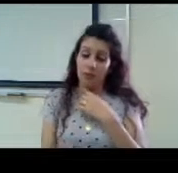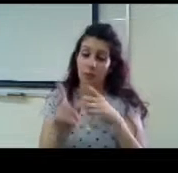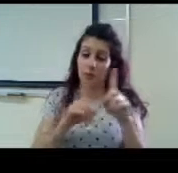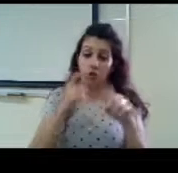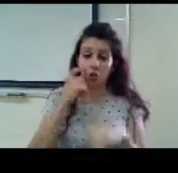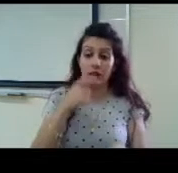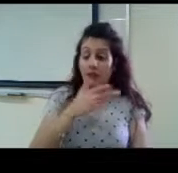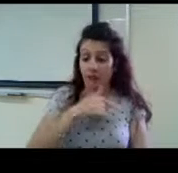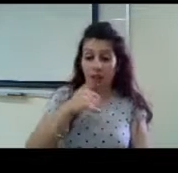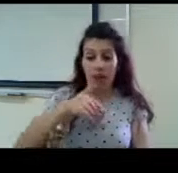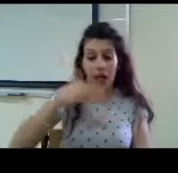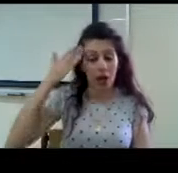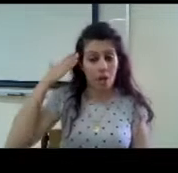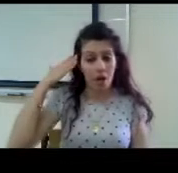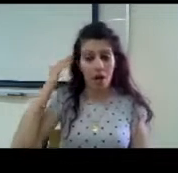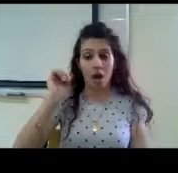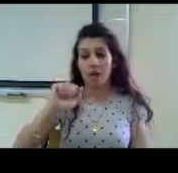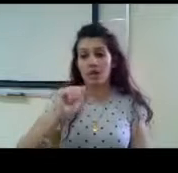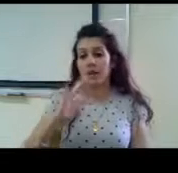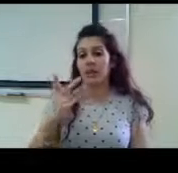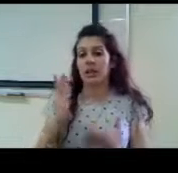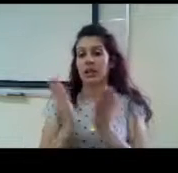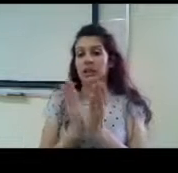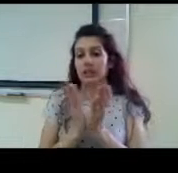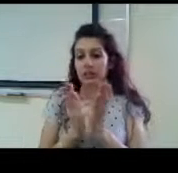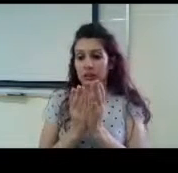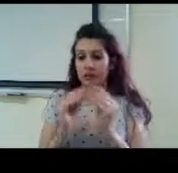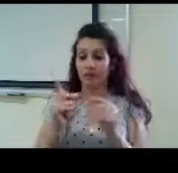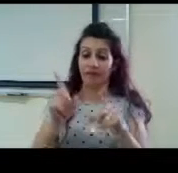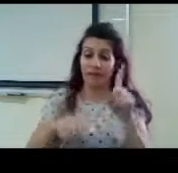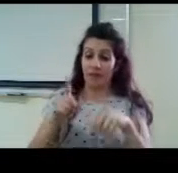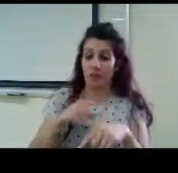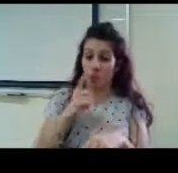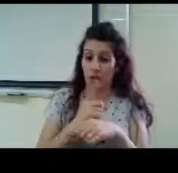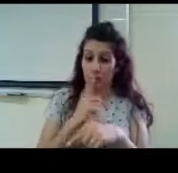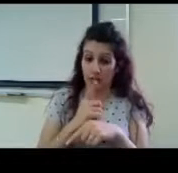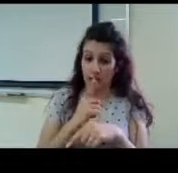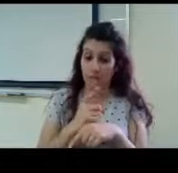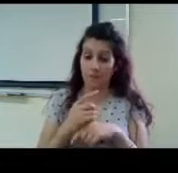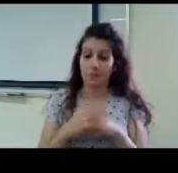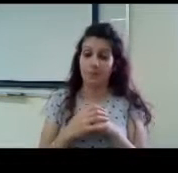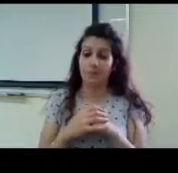re-recorded three prior the class and then delivered during the class and then